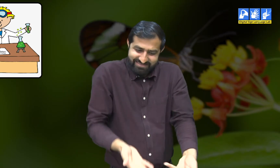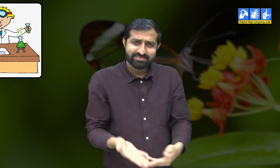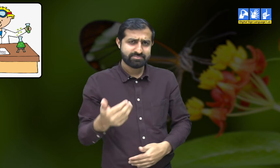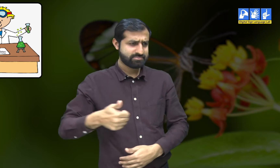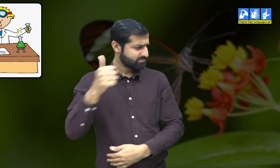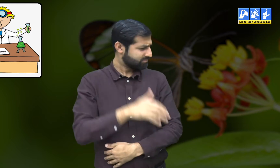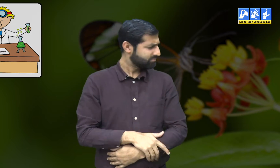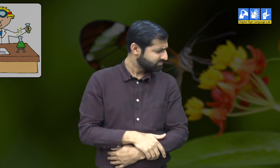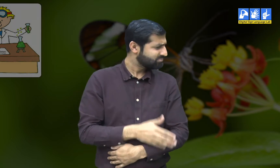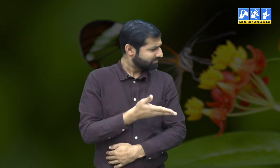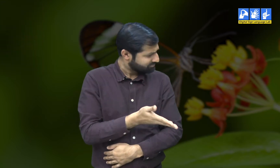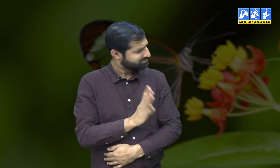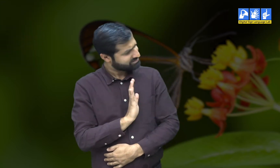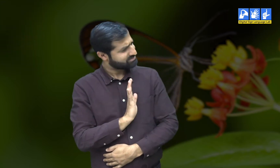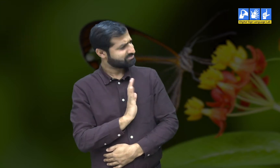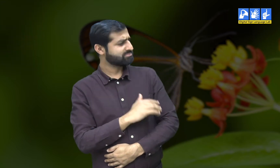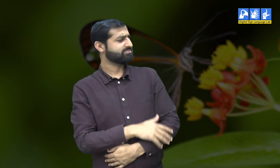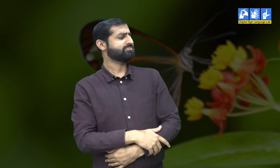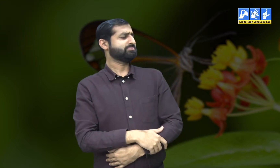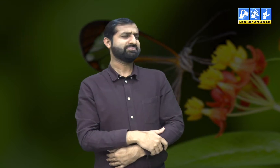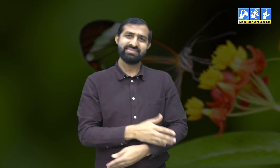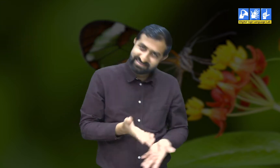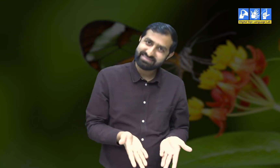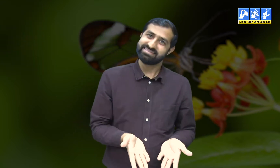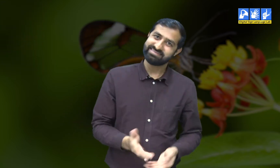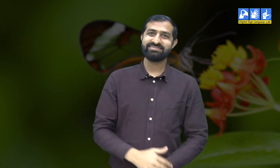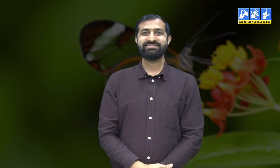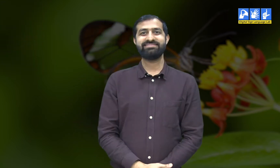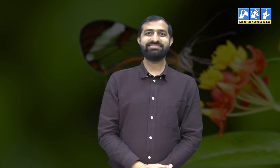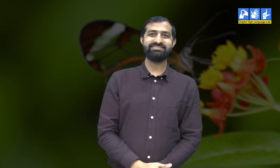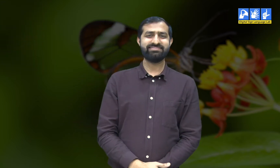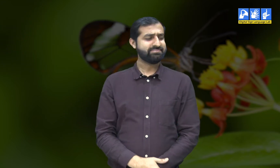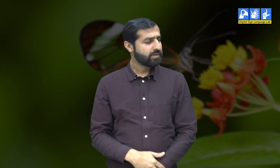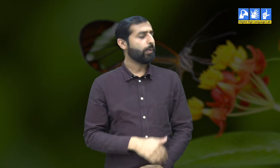However, his project did not make an impression on the judges.